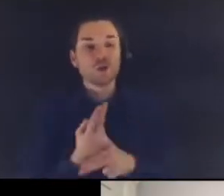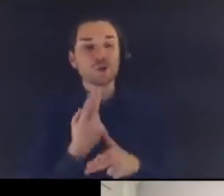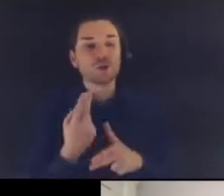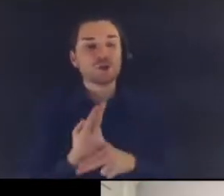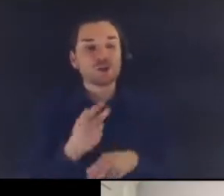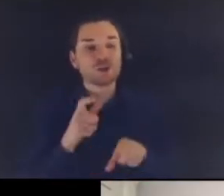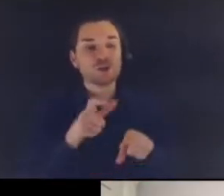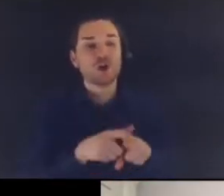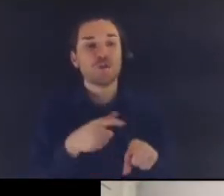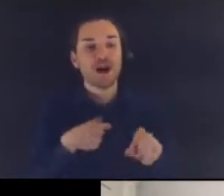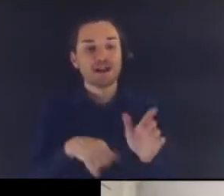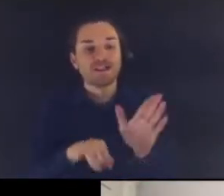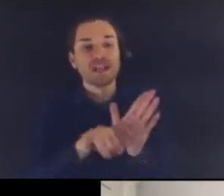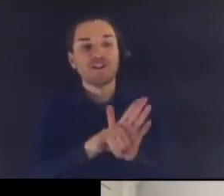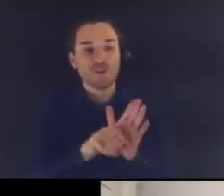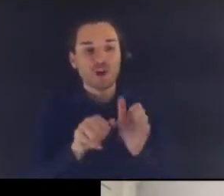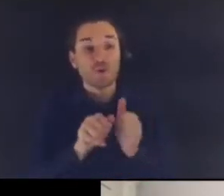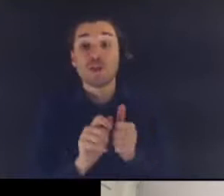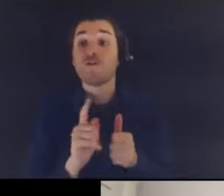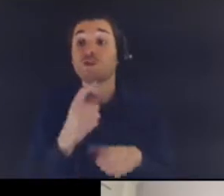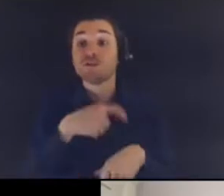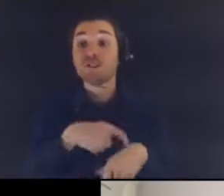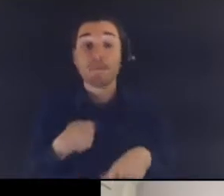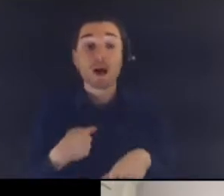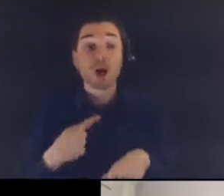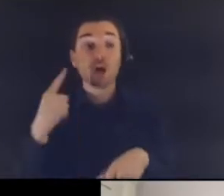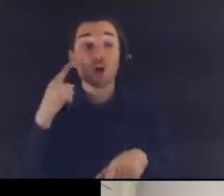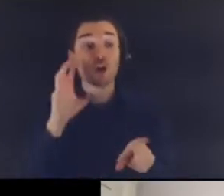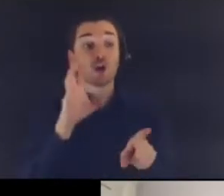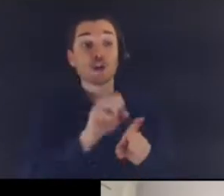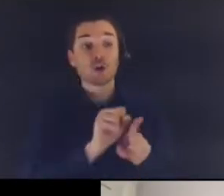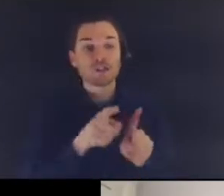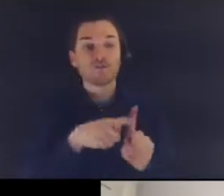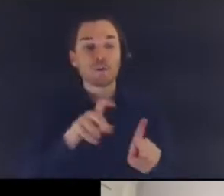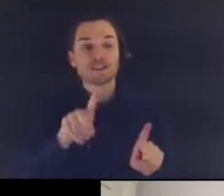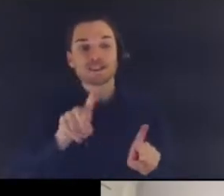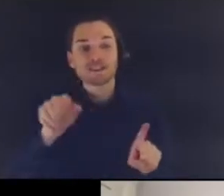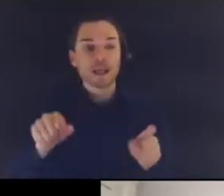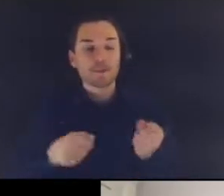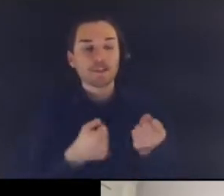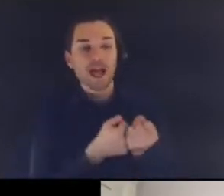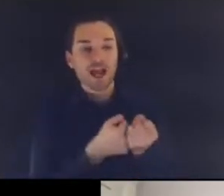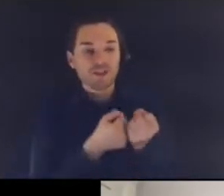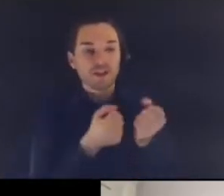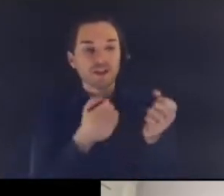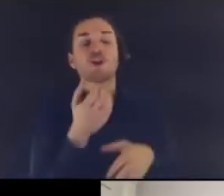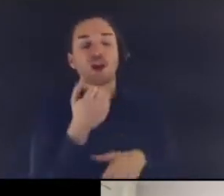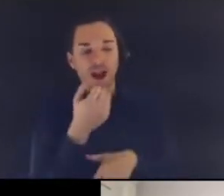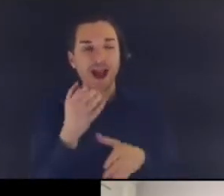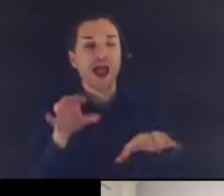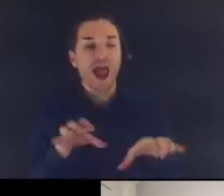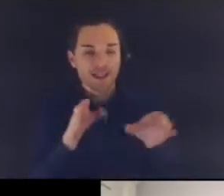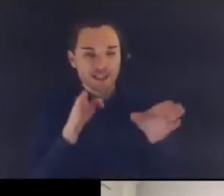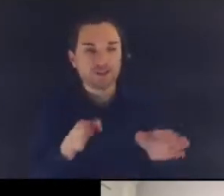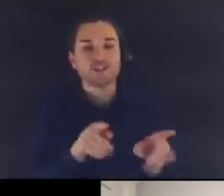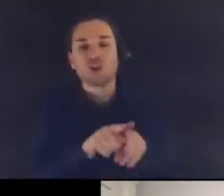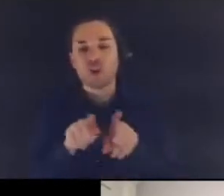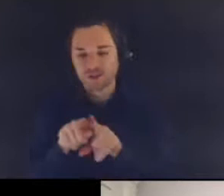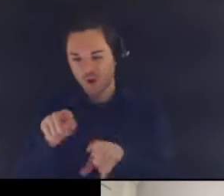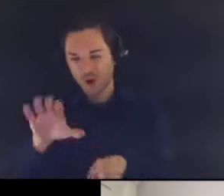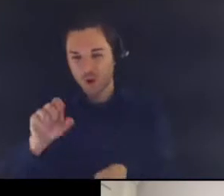from a disabled activist who is currently at Columbia University as well. I identify